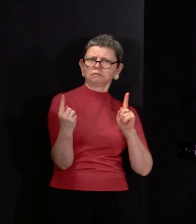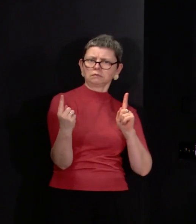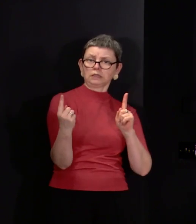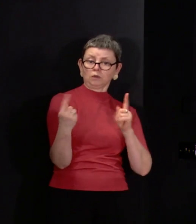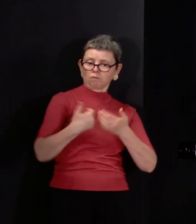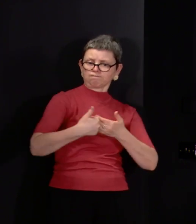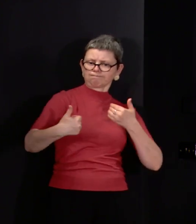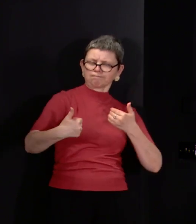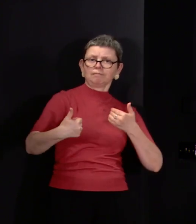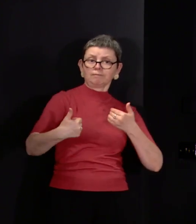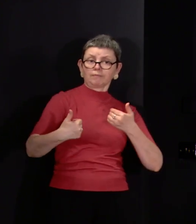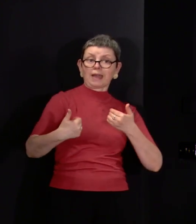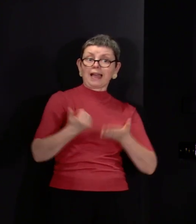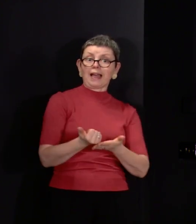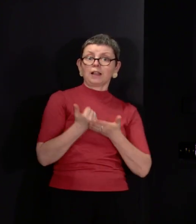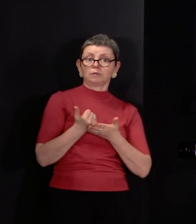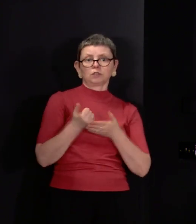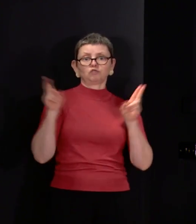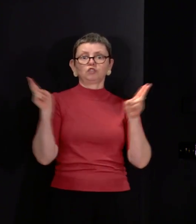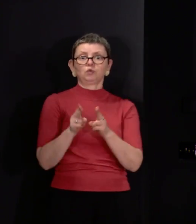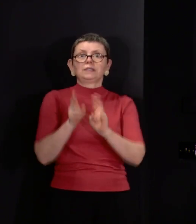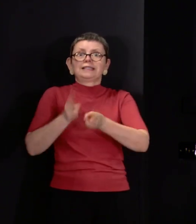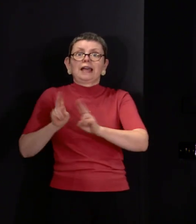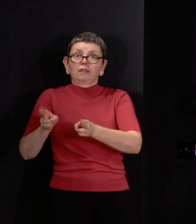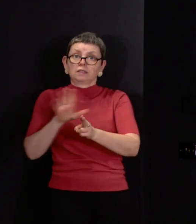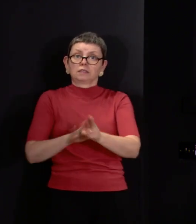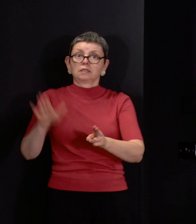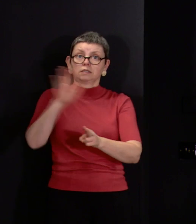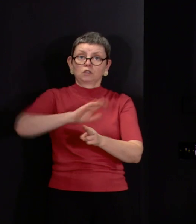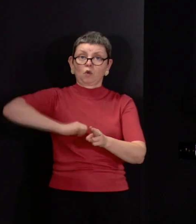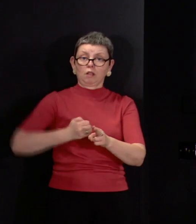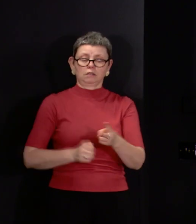reduce the mortality rate in Scotland. Secondly whether through our actions we